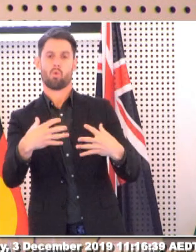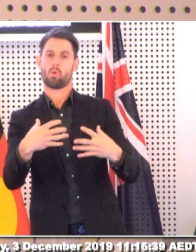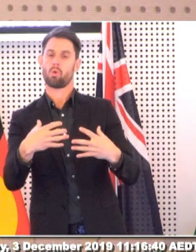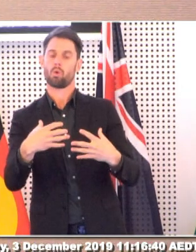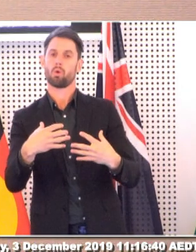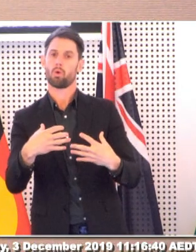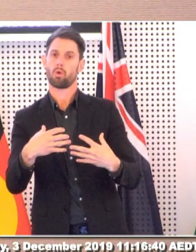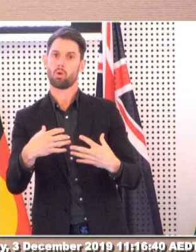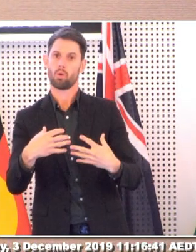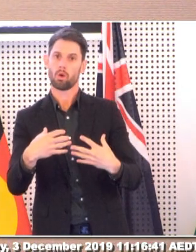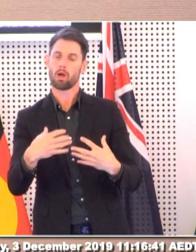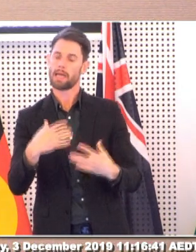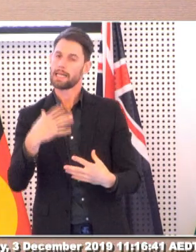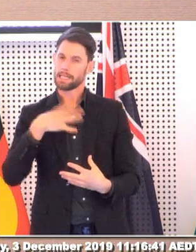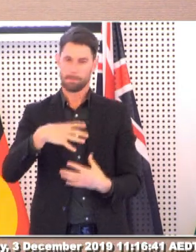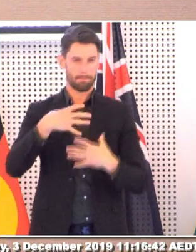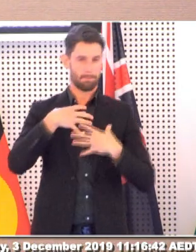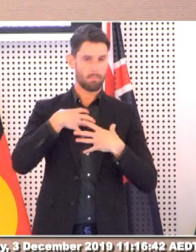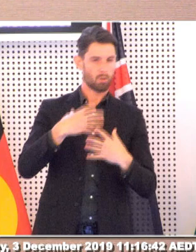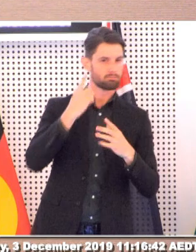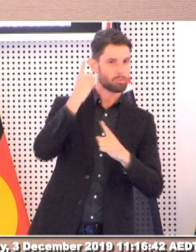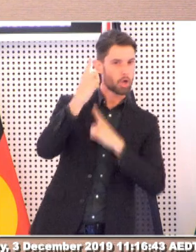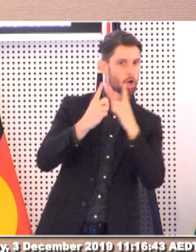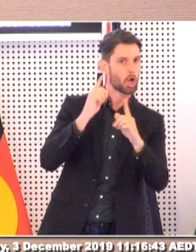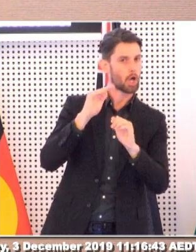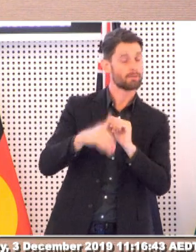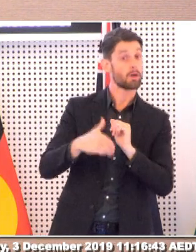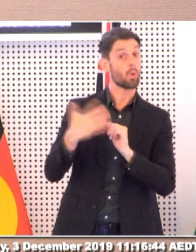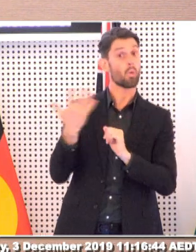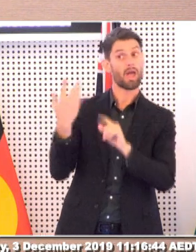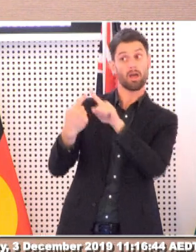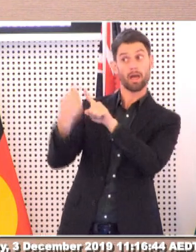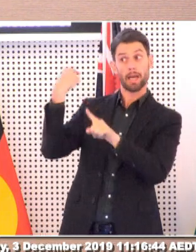documented and watched and used to build cases of evidence that they are somehow